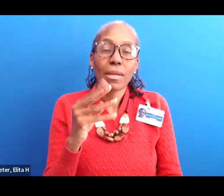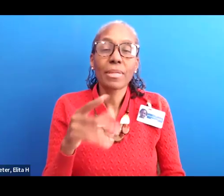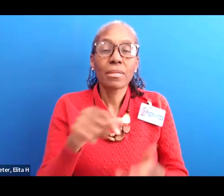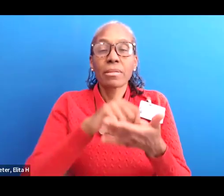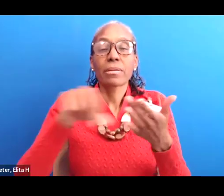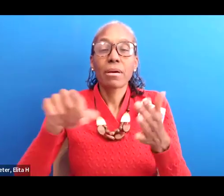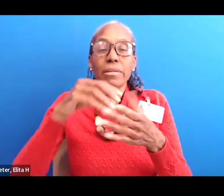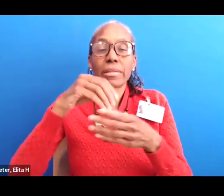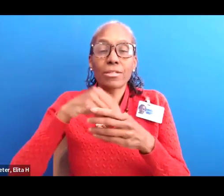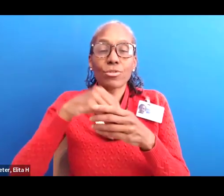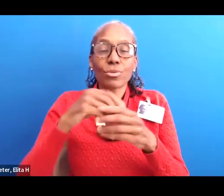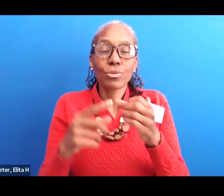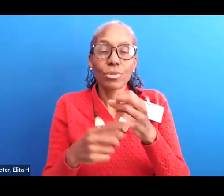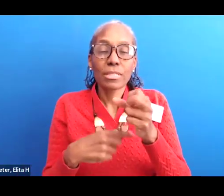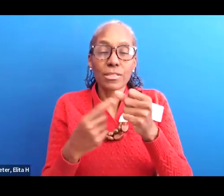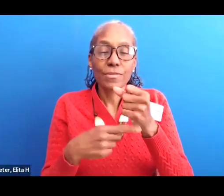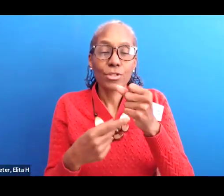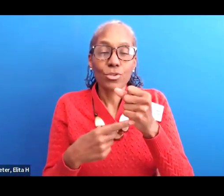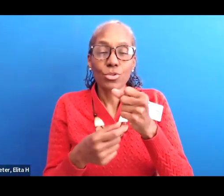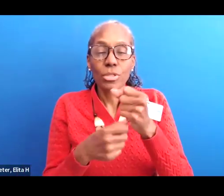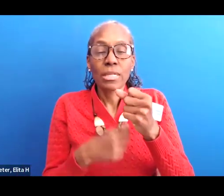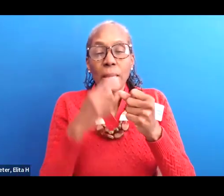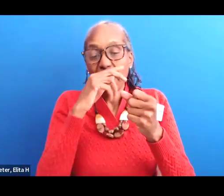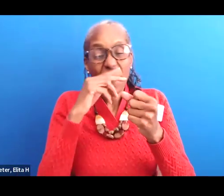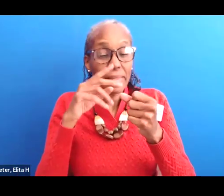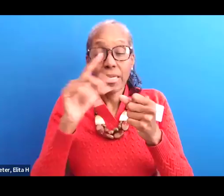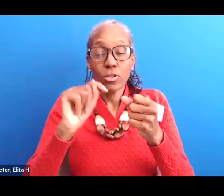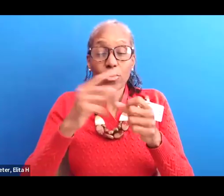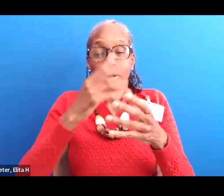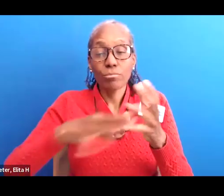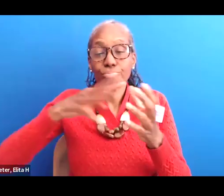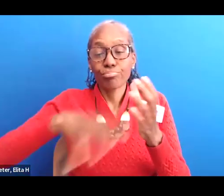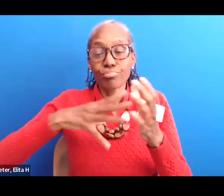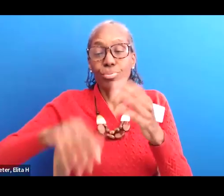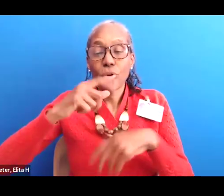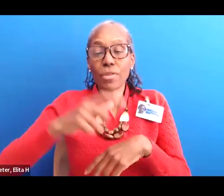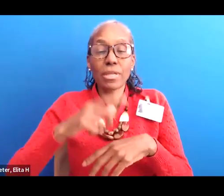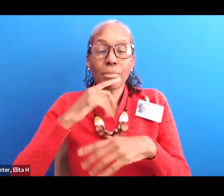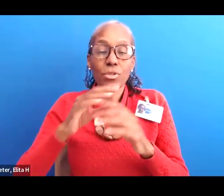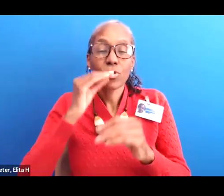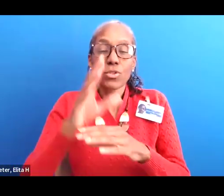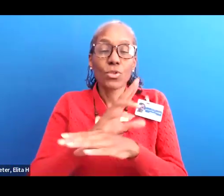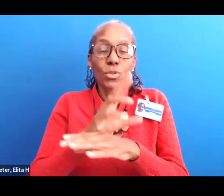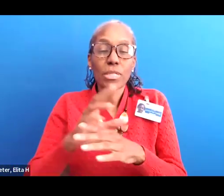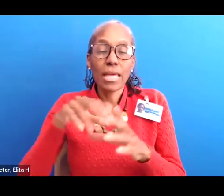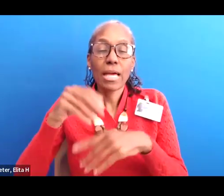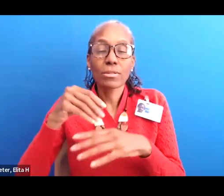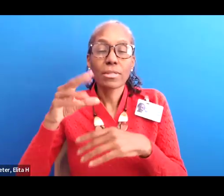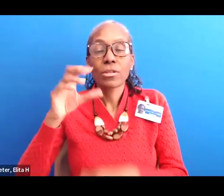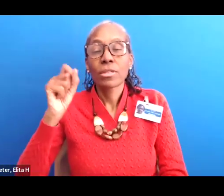internal sphincter in your body, and then urine just flows out all the time, and you wear an external catheter. Sometimes women have these done because it's such a